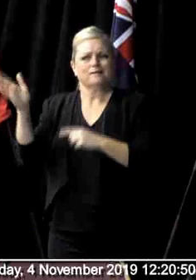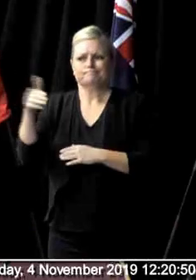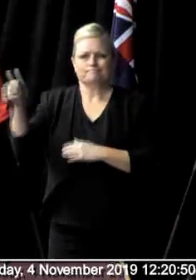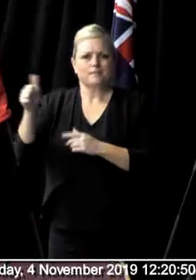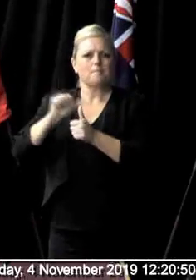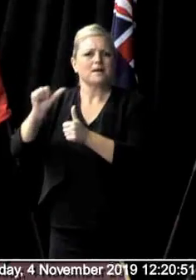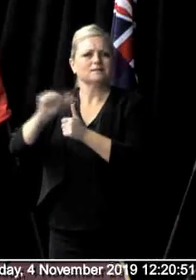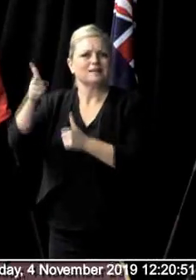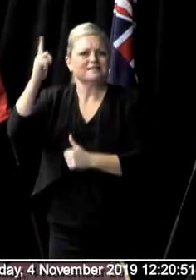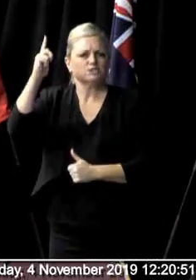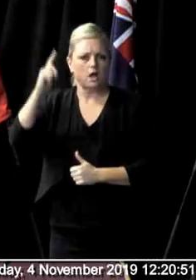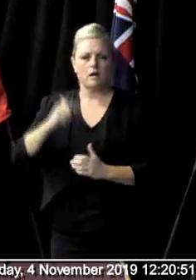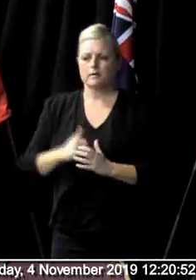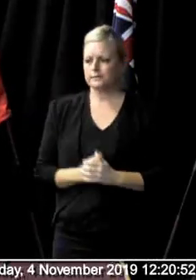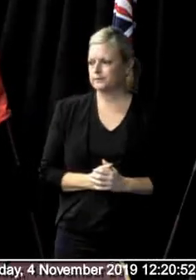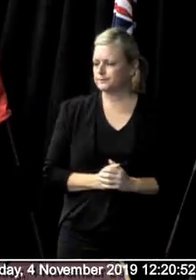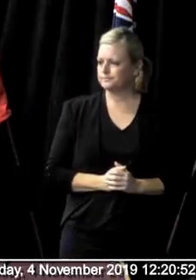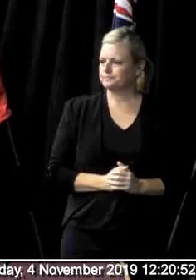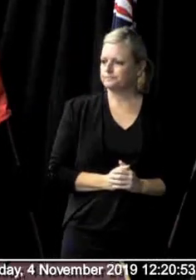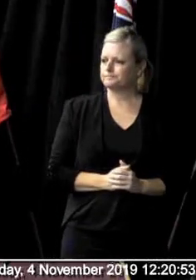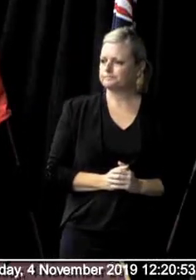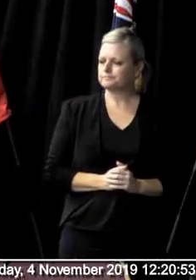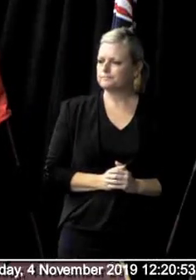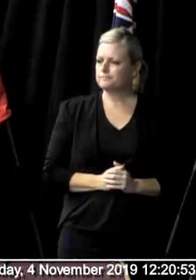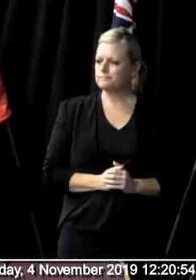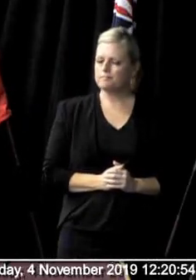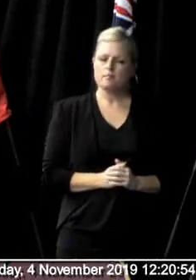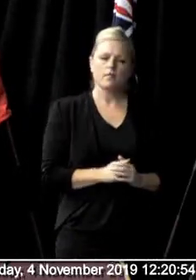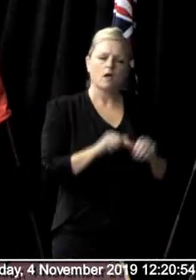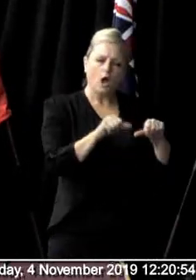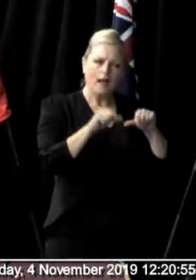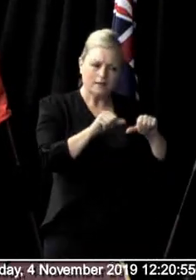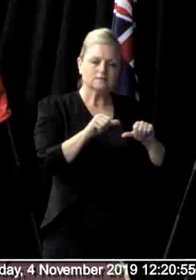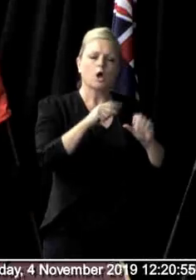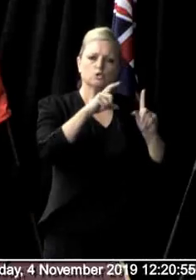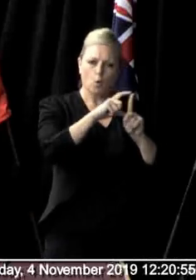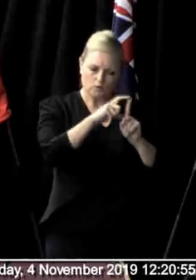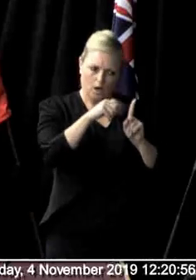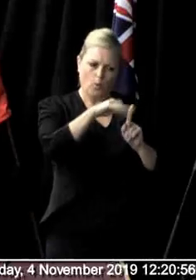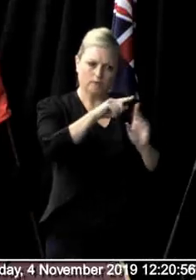Now, in – so your daughter attended year two at her first primary school